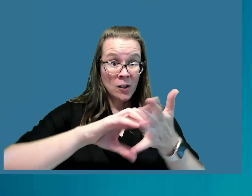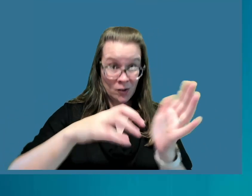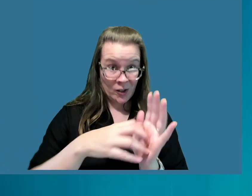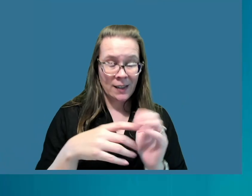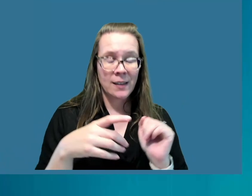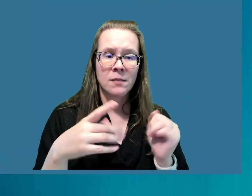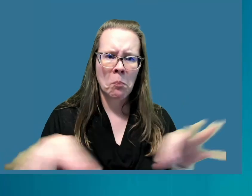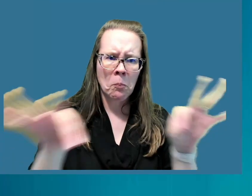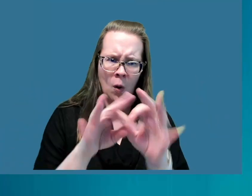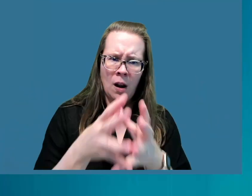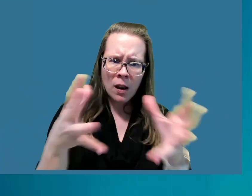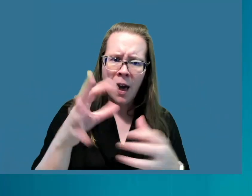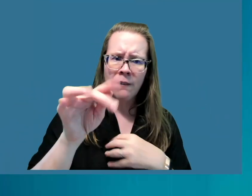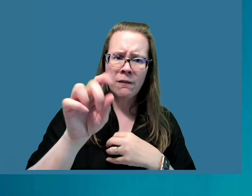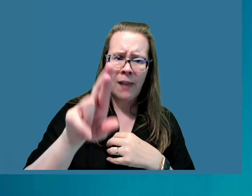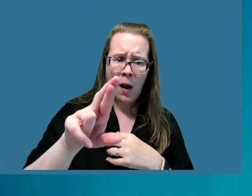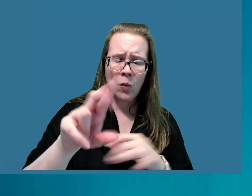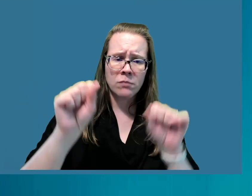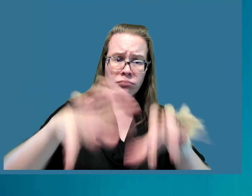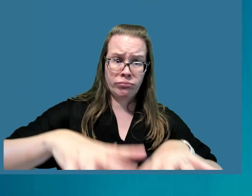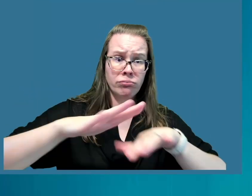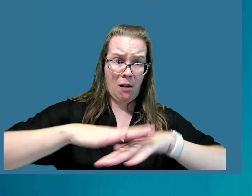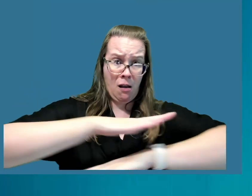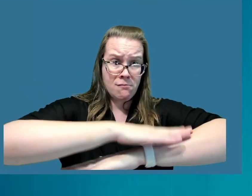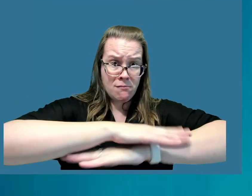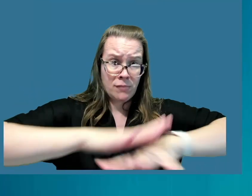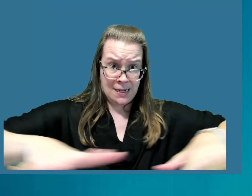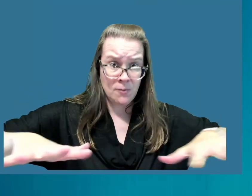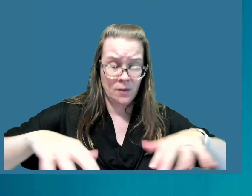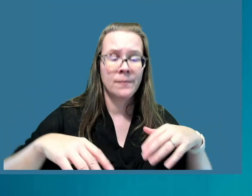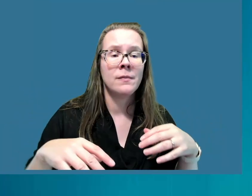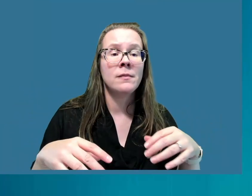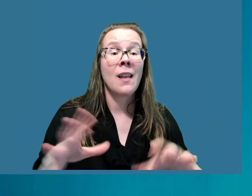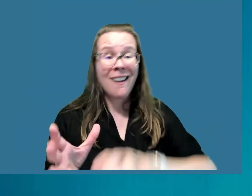Now when you're rolling out your cookies, you want to make sure that, um, you have a lot of flour on